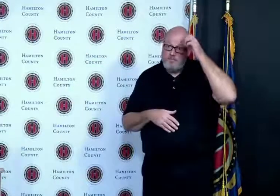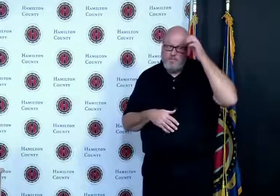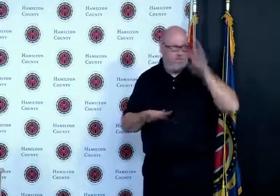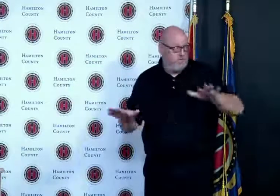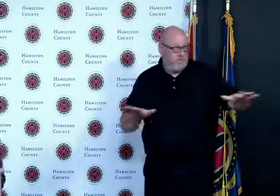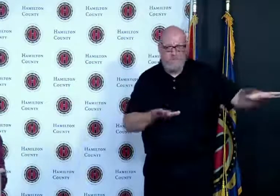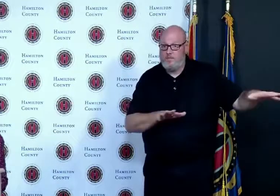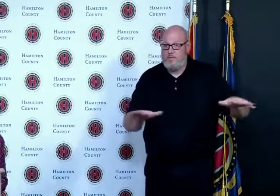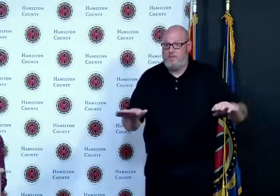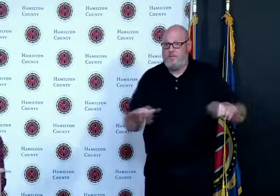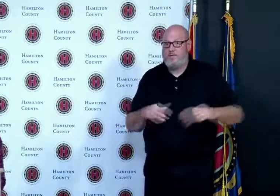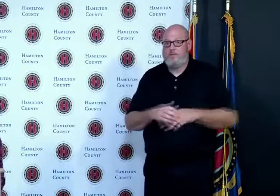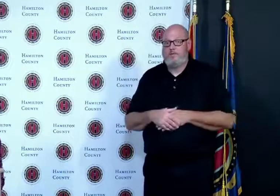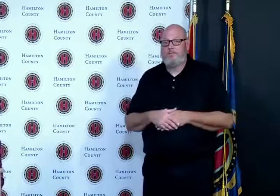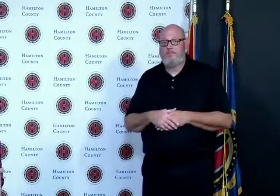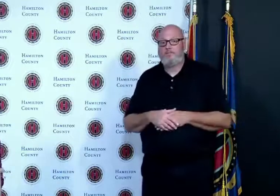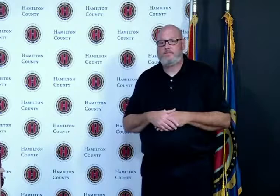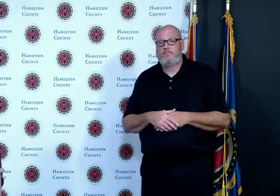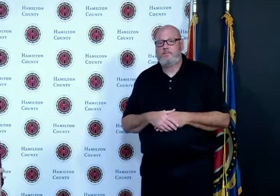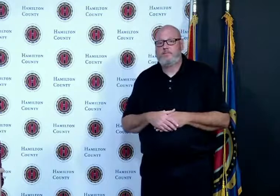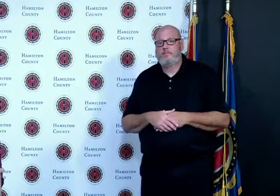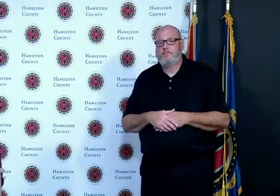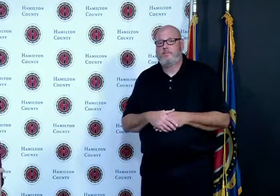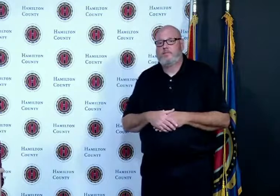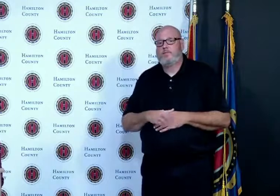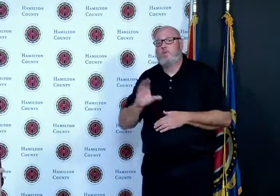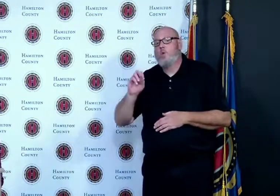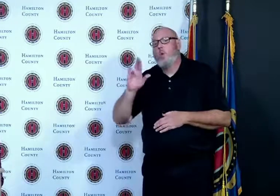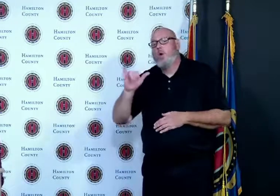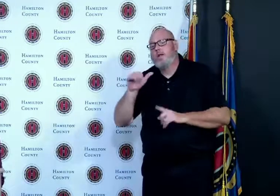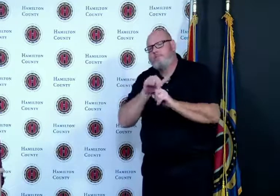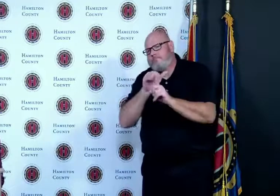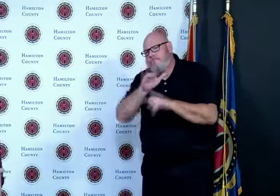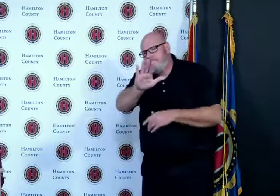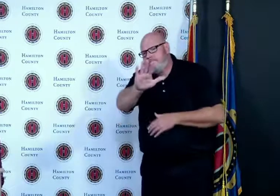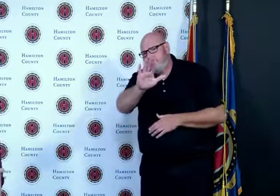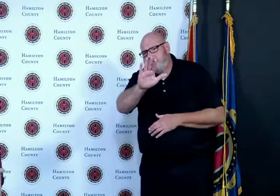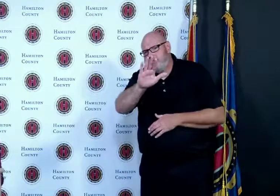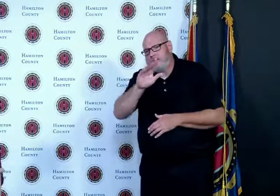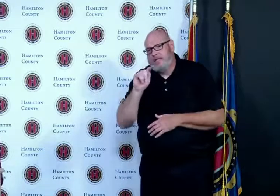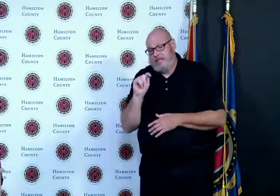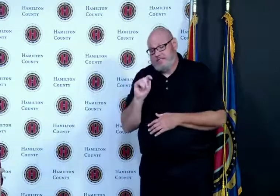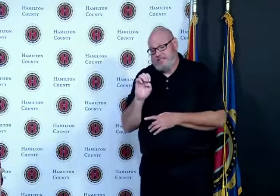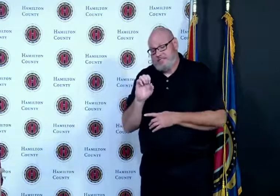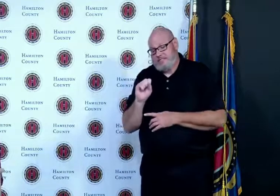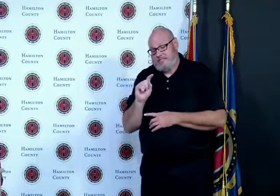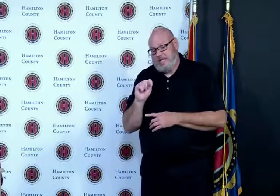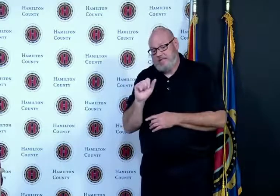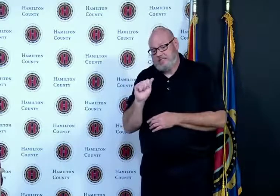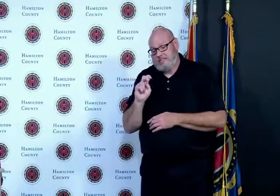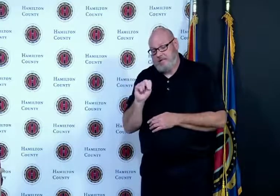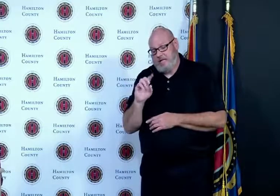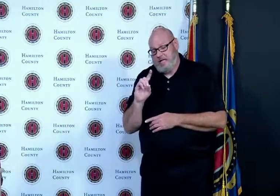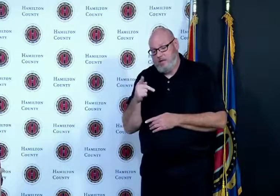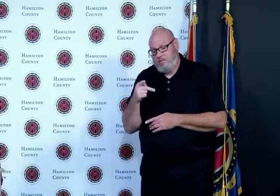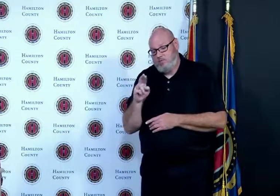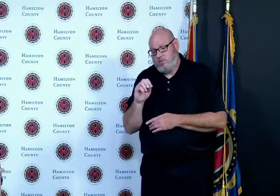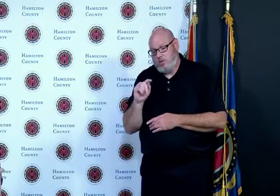just a reminder TestAndProtectCincy.com is where you can find all sites that are